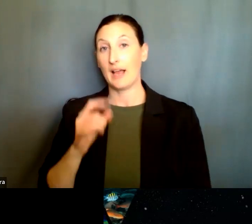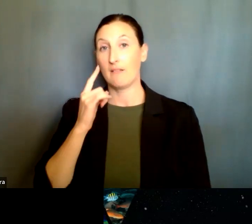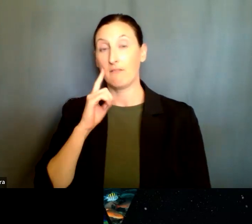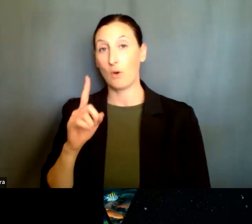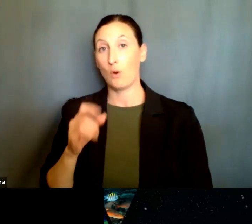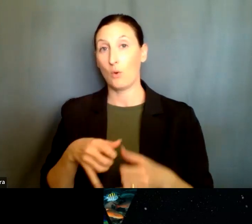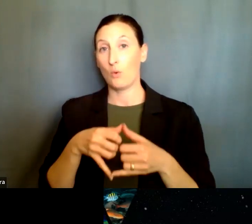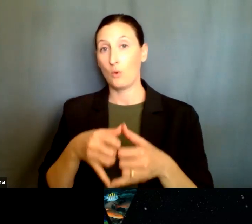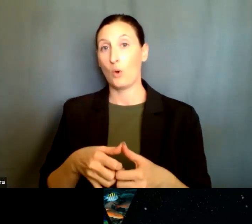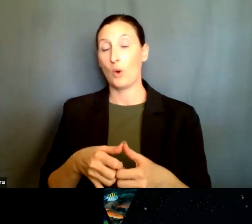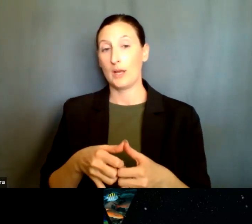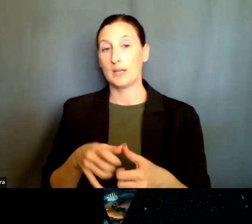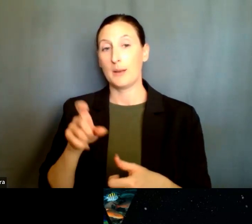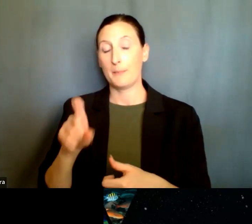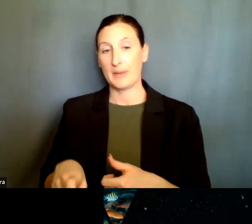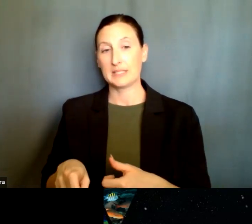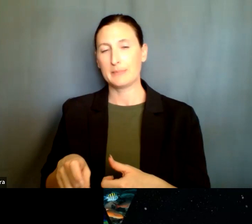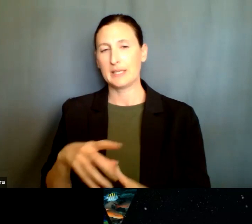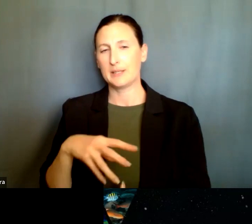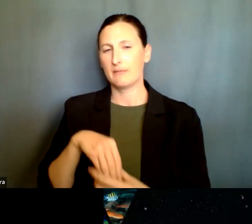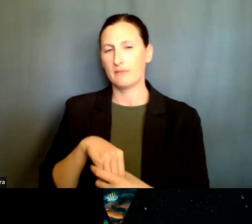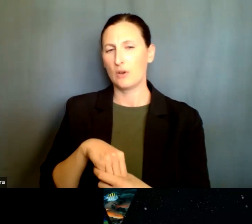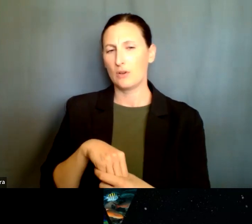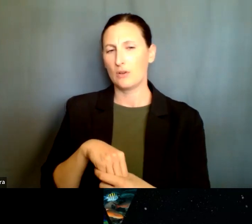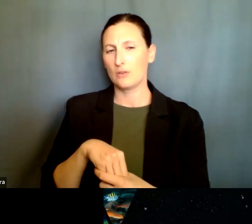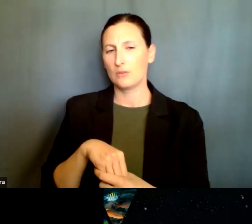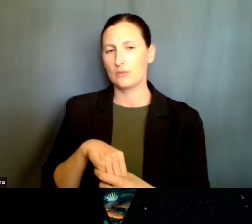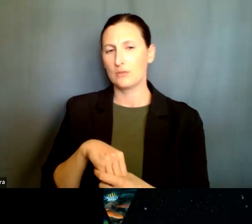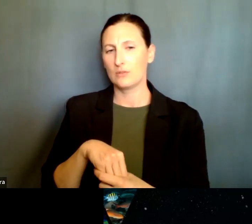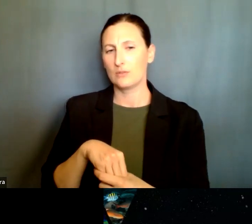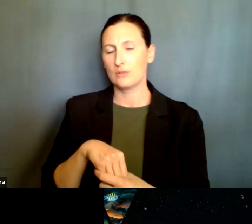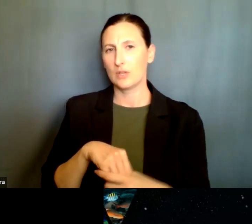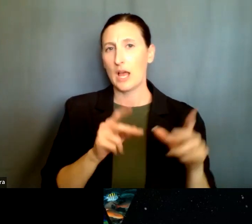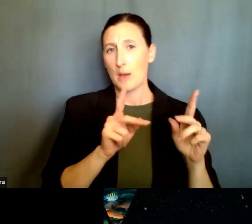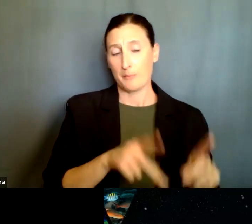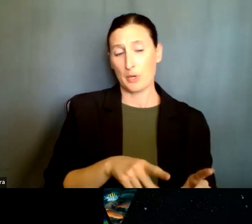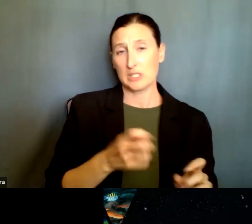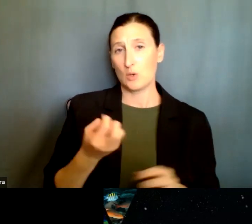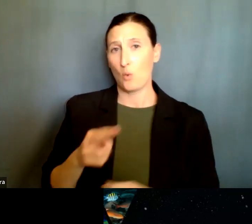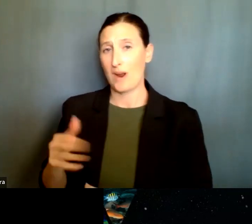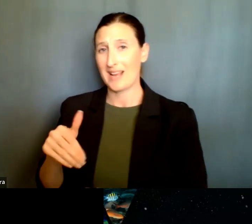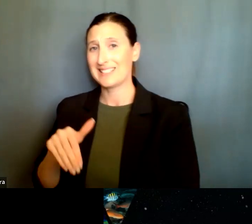want to work with or can a center apply for the award to work with various people at minority serving institutions?